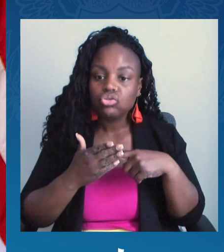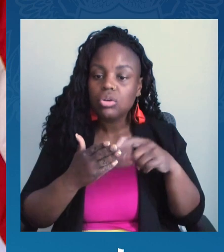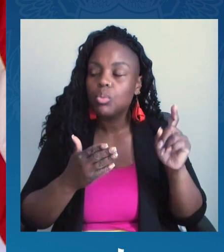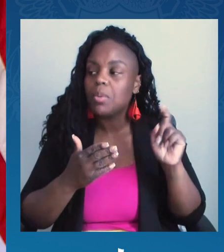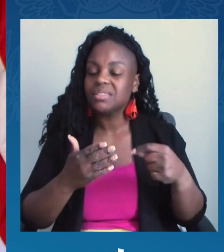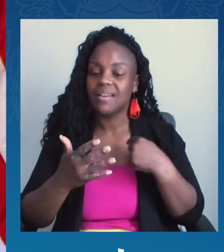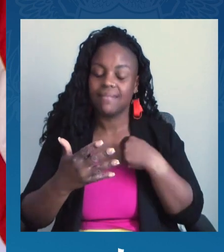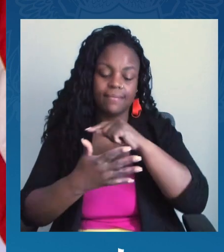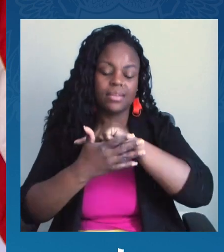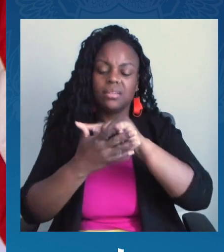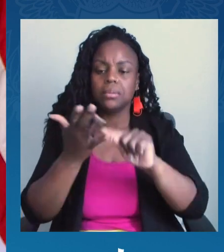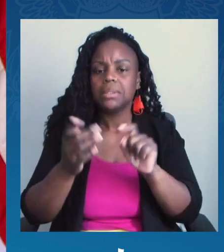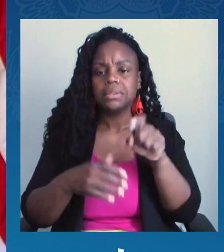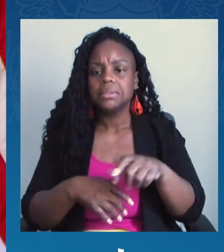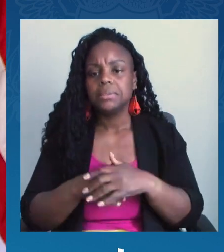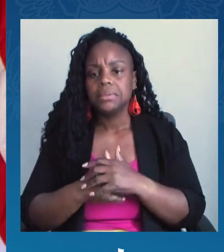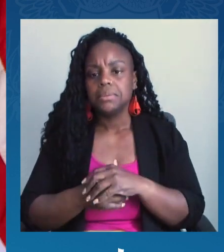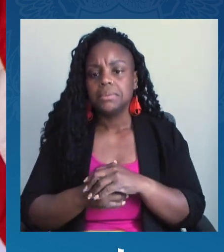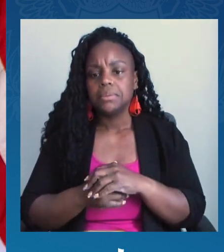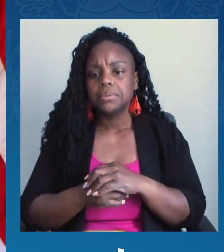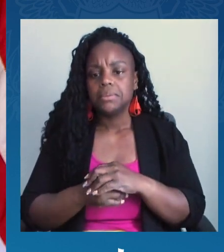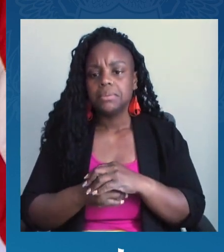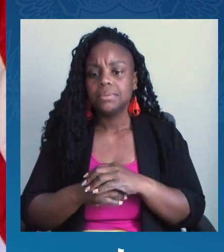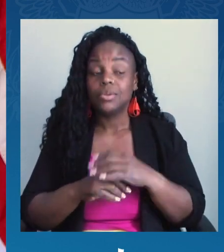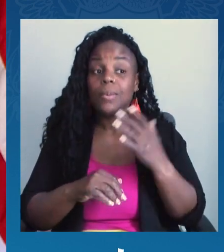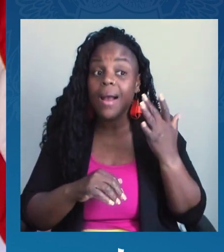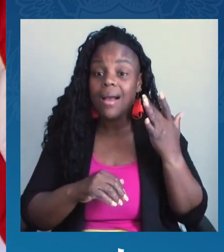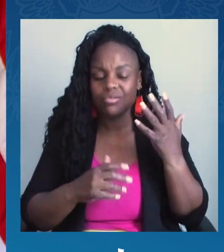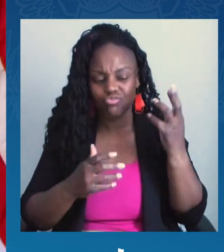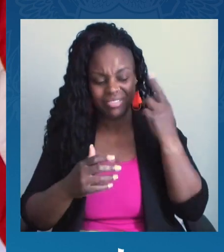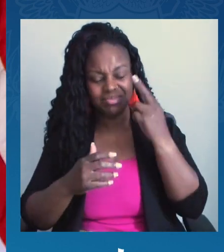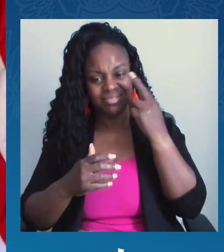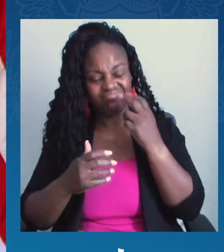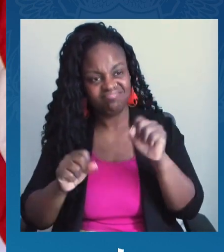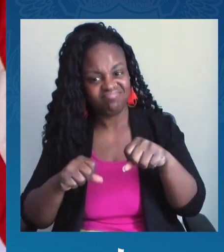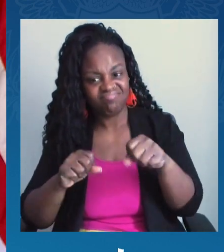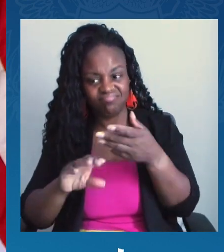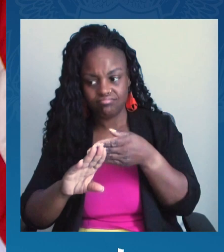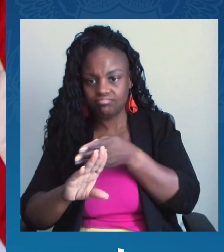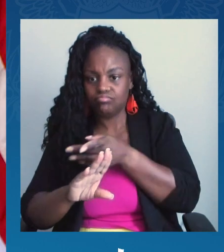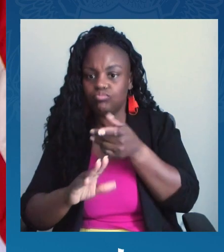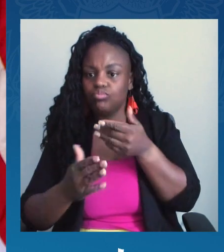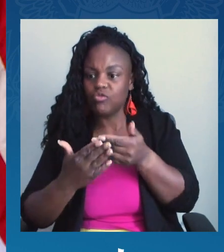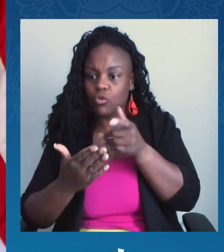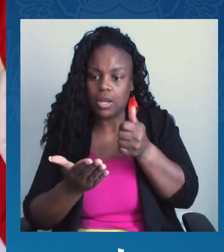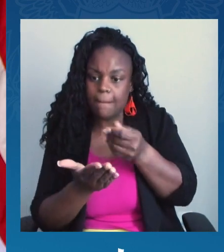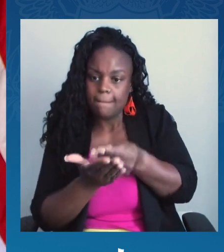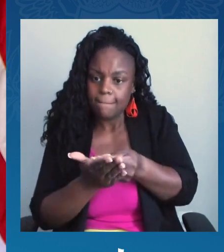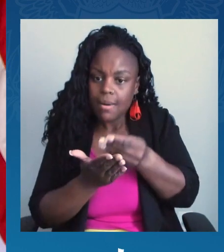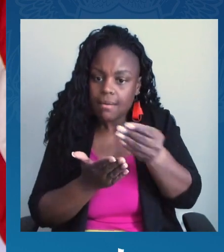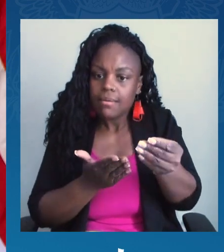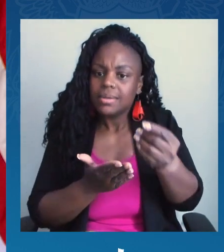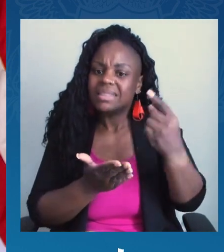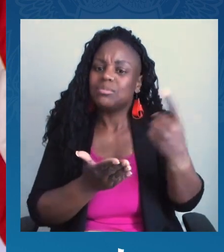It's just reasonable to believe that before you can buy something that can kill another human being,